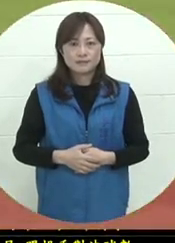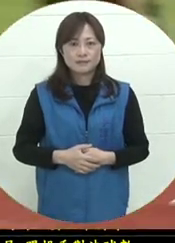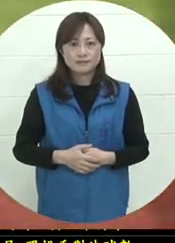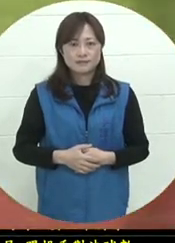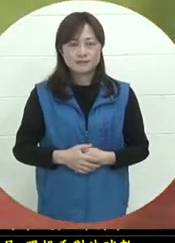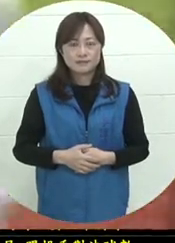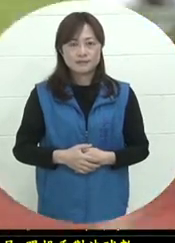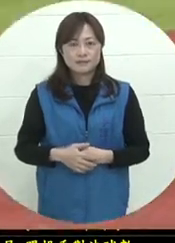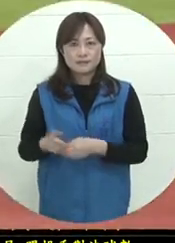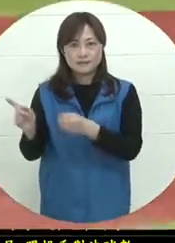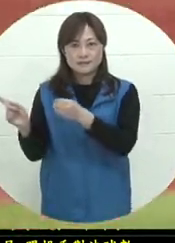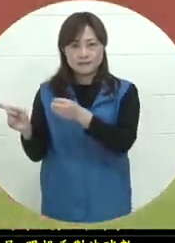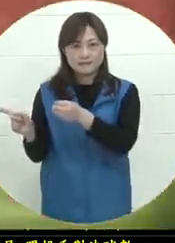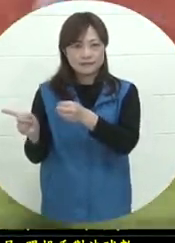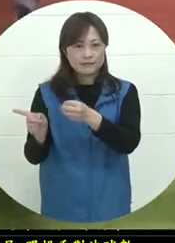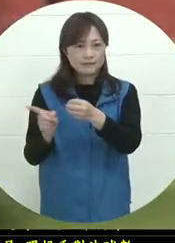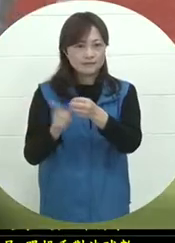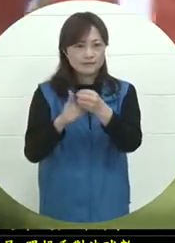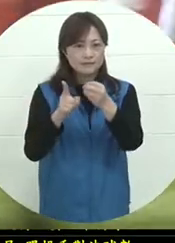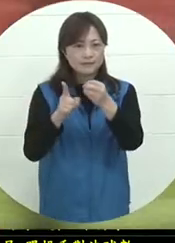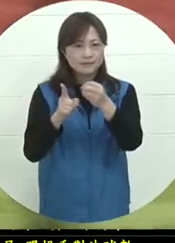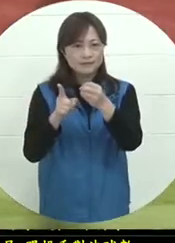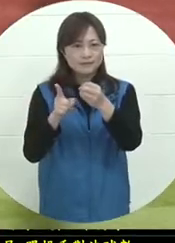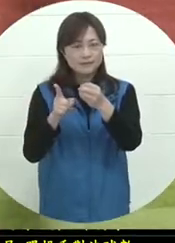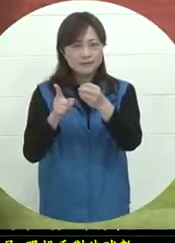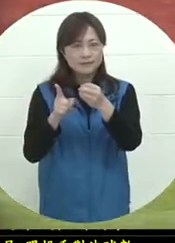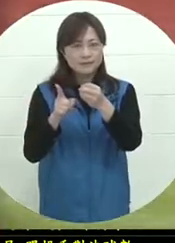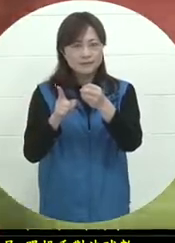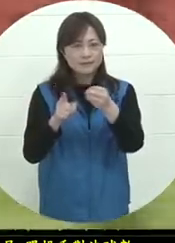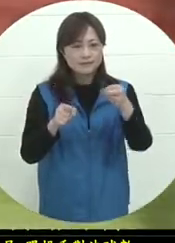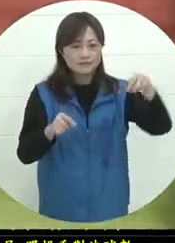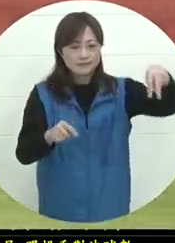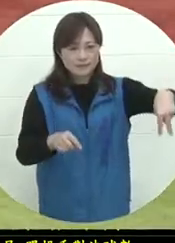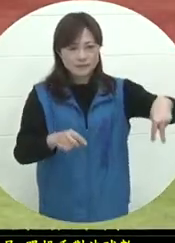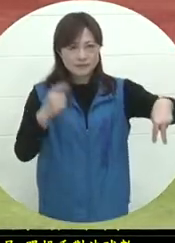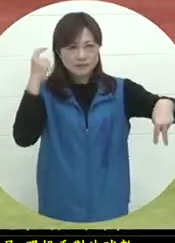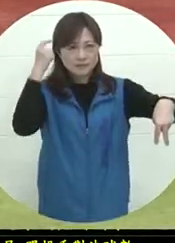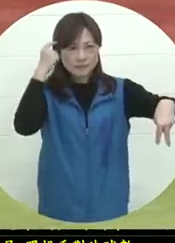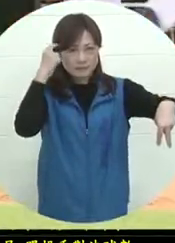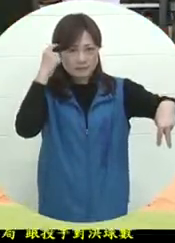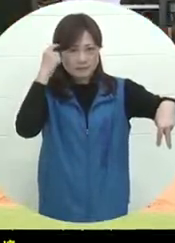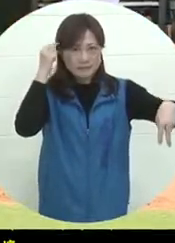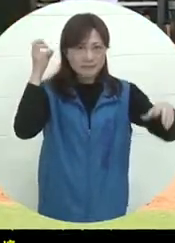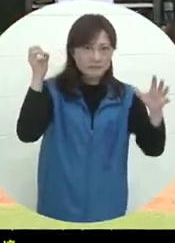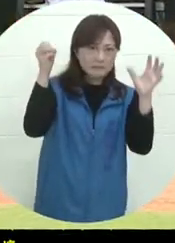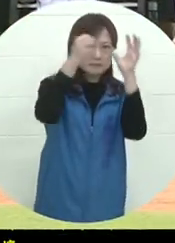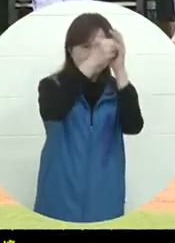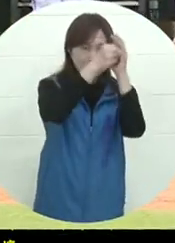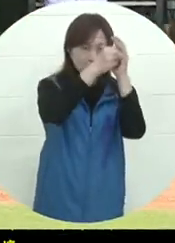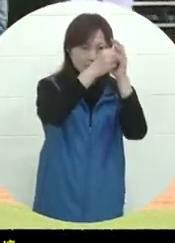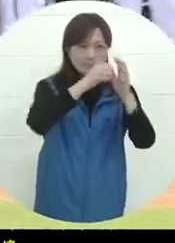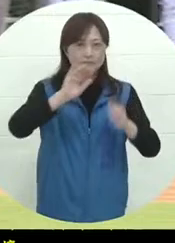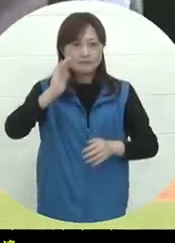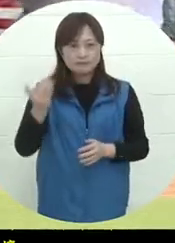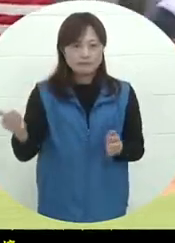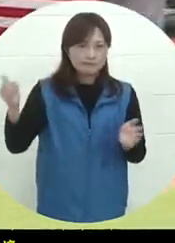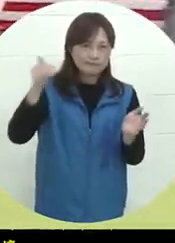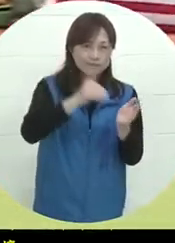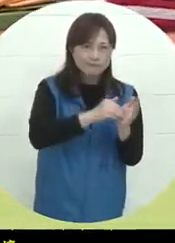The ball was hit in a very tight position. The three team members bent forward and tried to catch it with their bare hands. In the end, they did not catch the ball